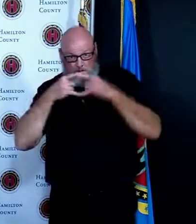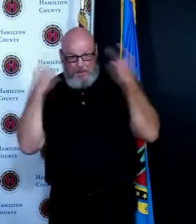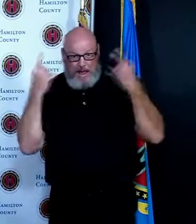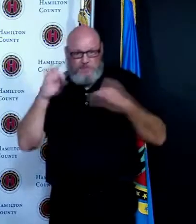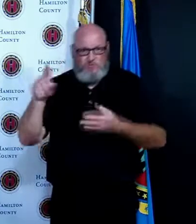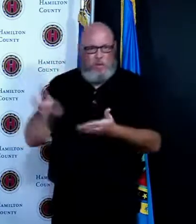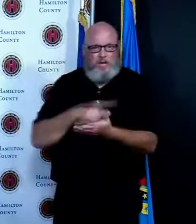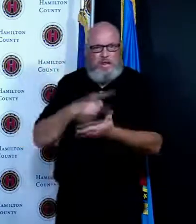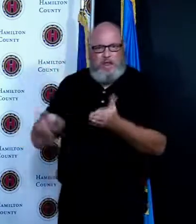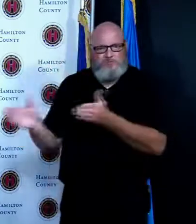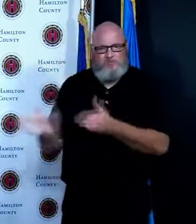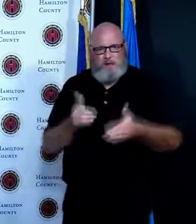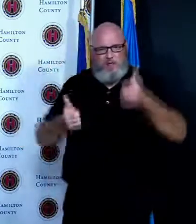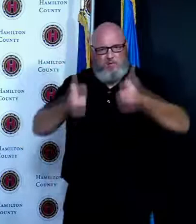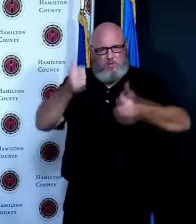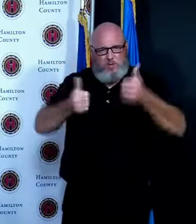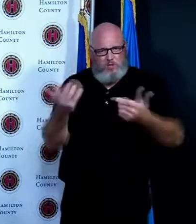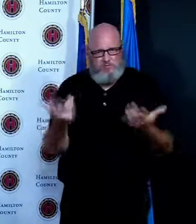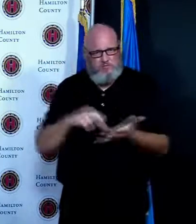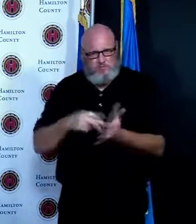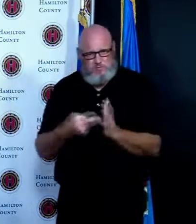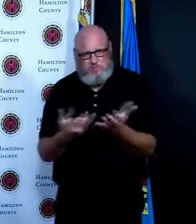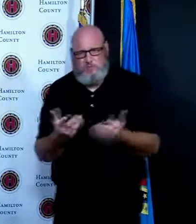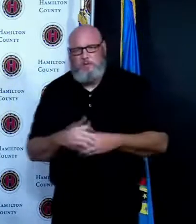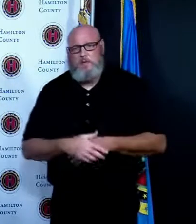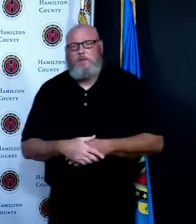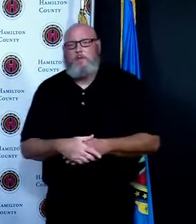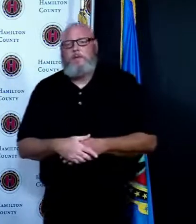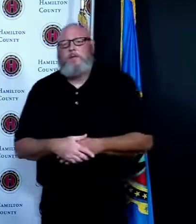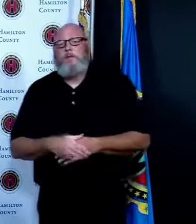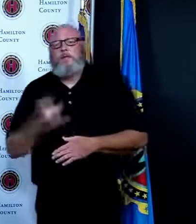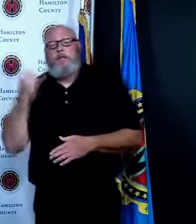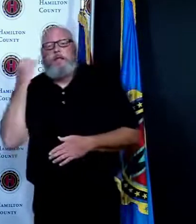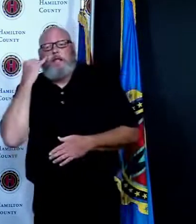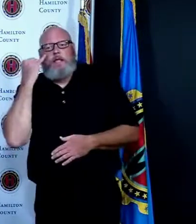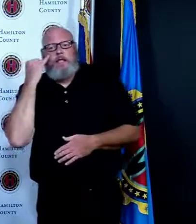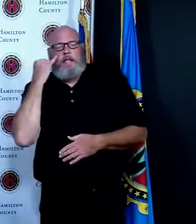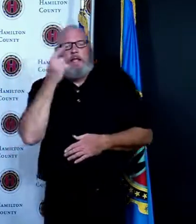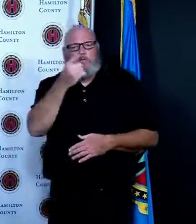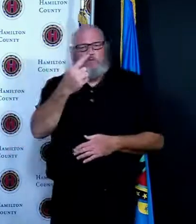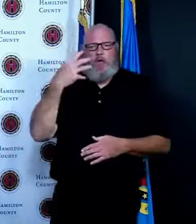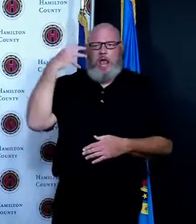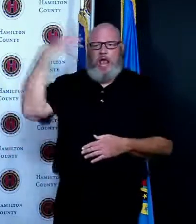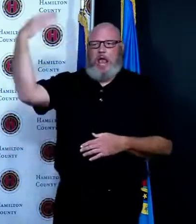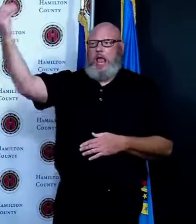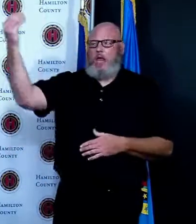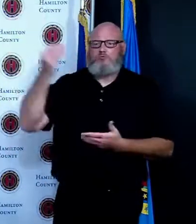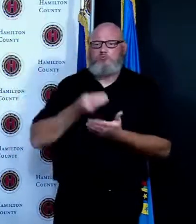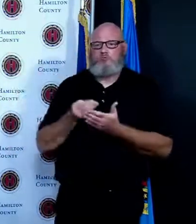grocery store this weekend or out shopping when you look around almost everybody from employees